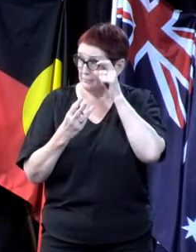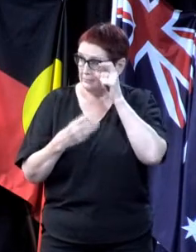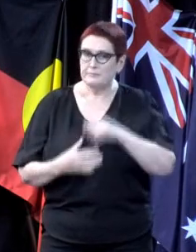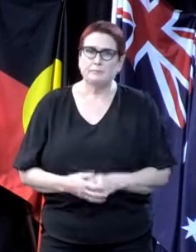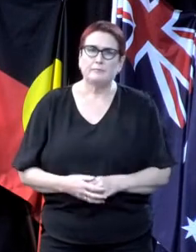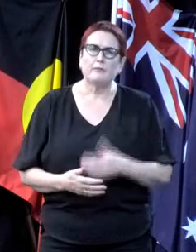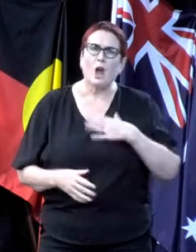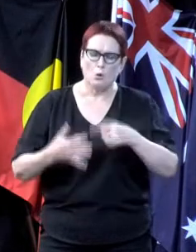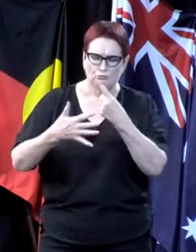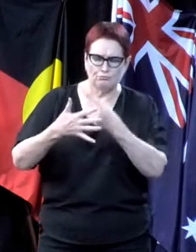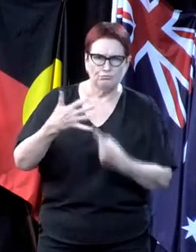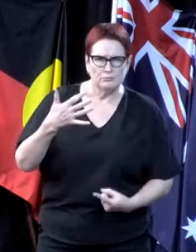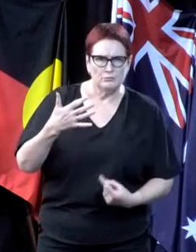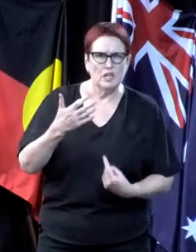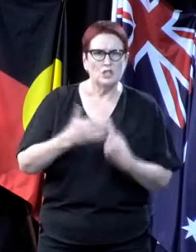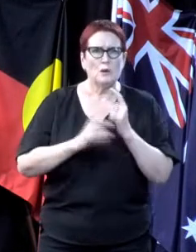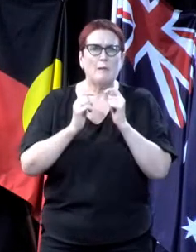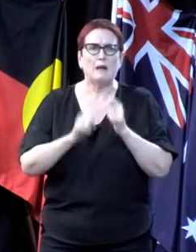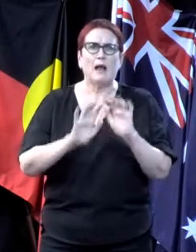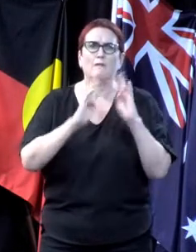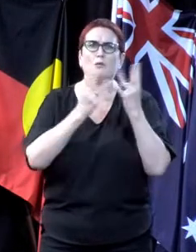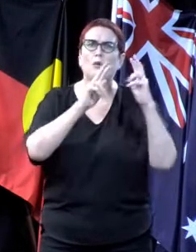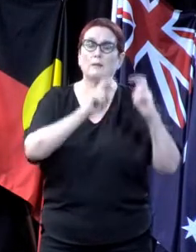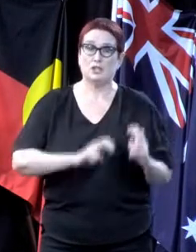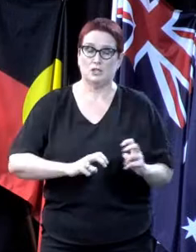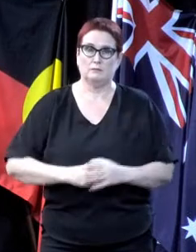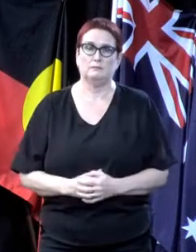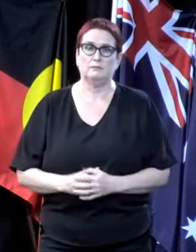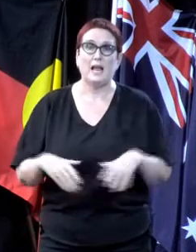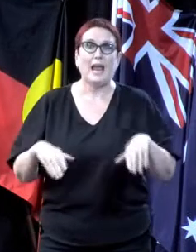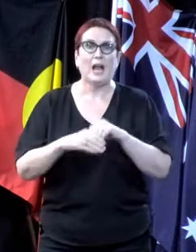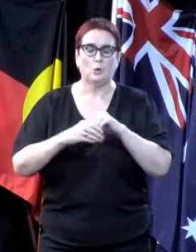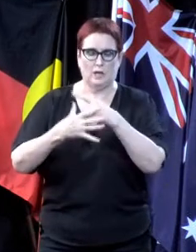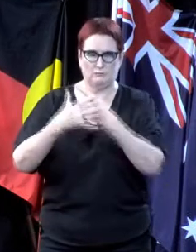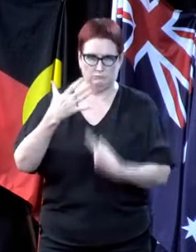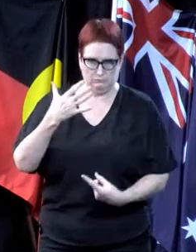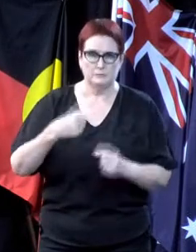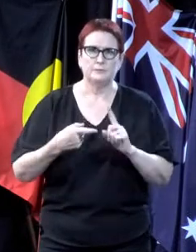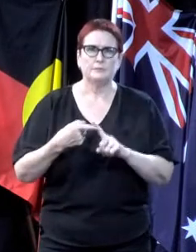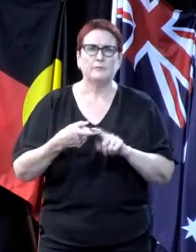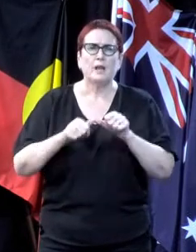from the Royal Commission including but not limited to the following, continue implementing the Department of Education